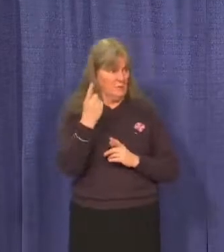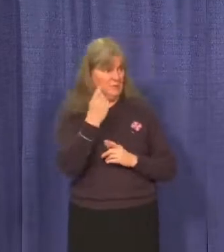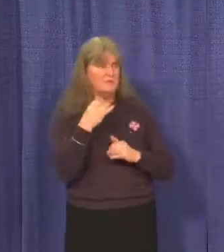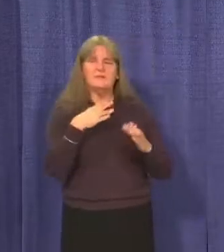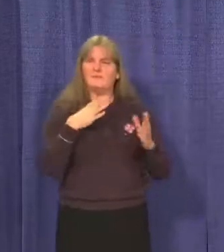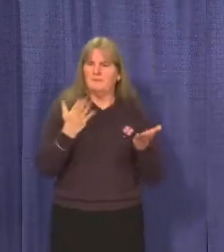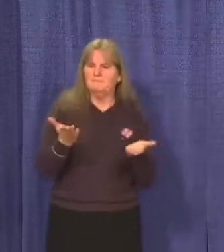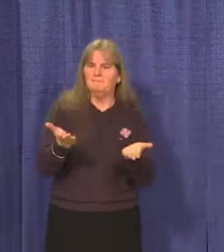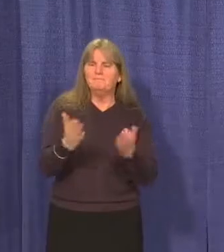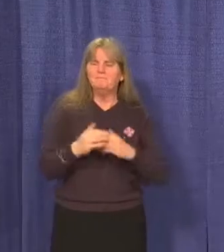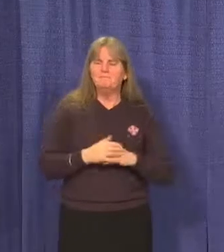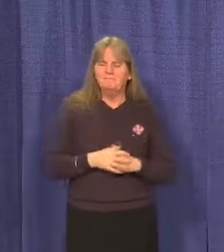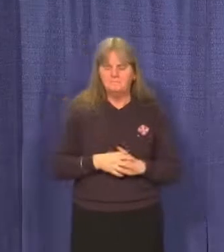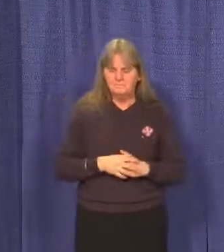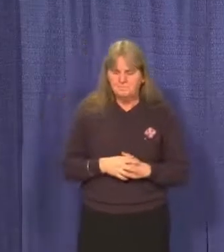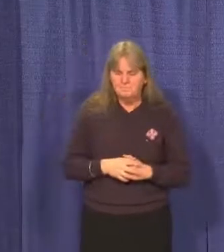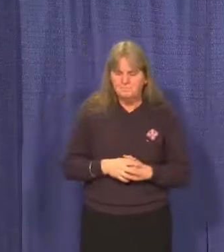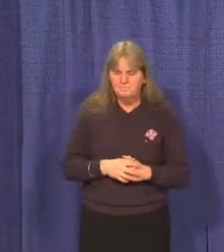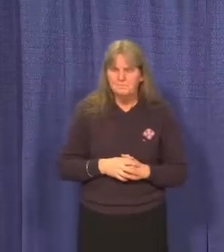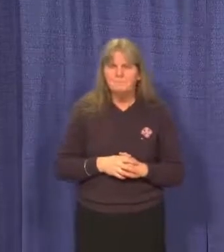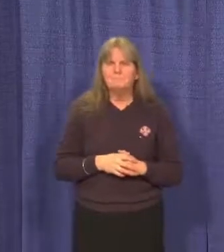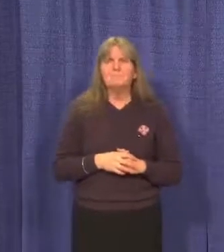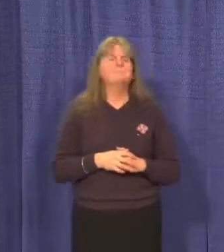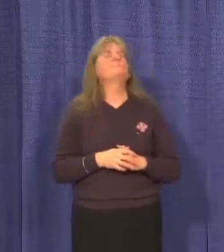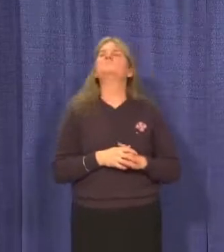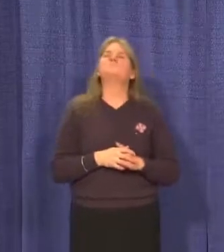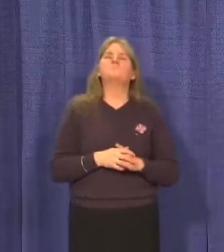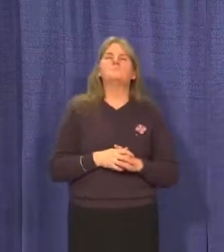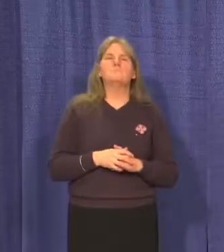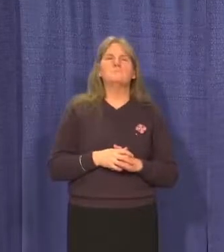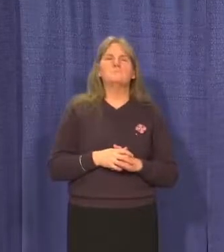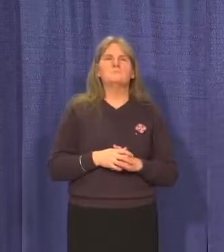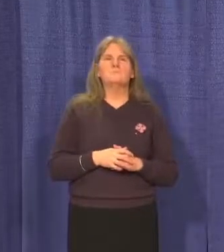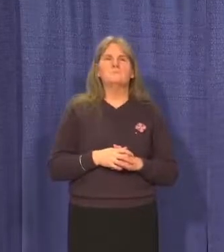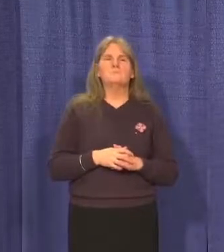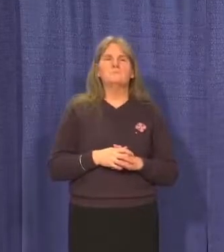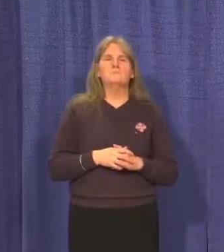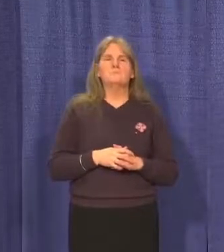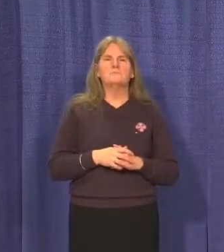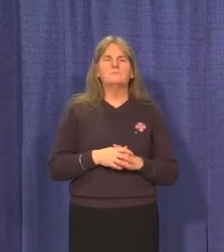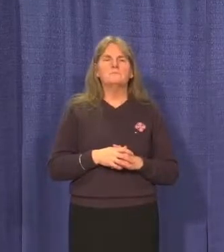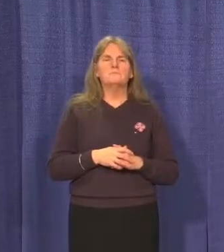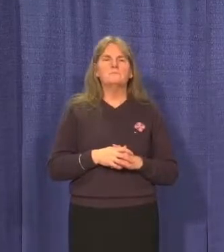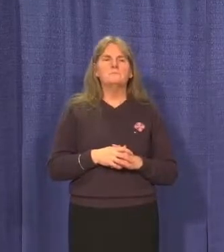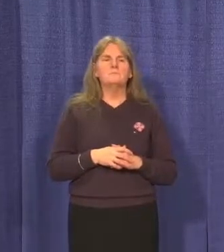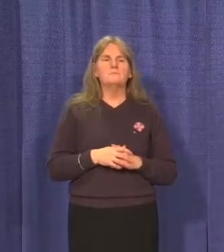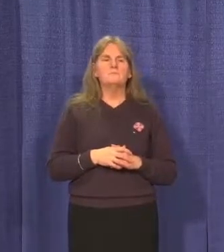Please go ahead.